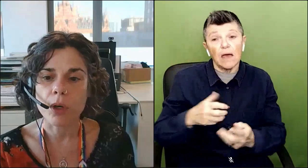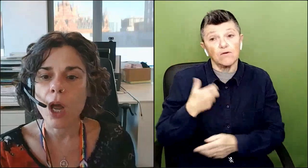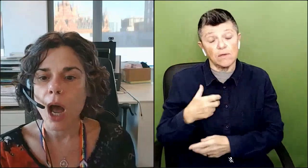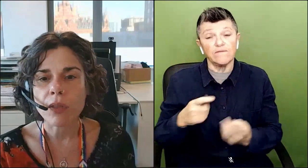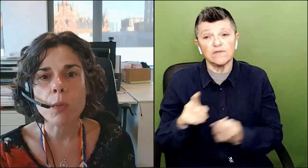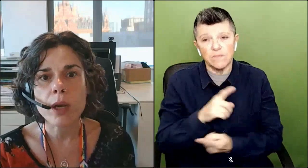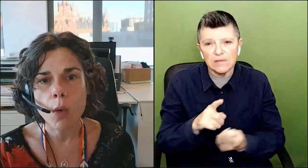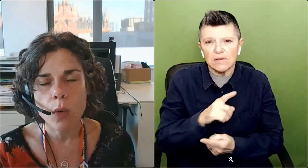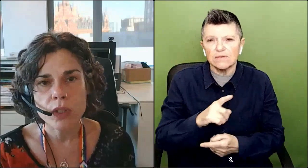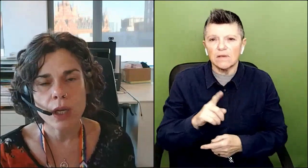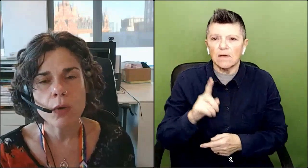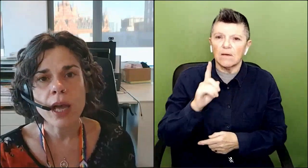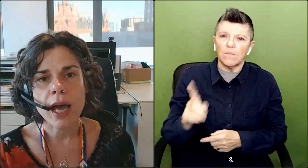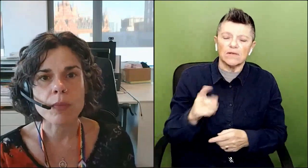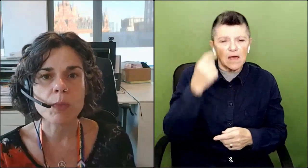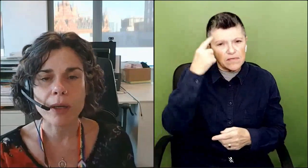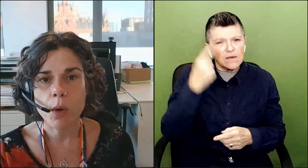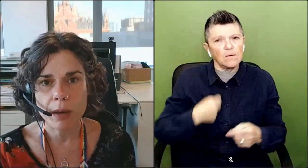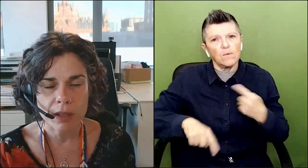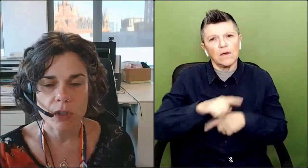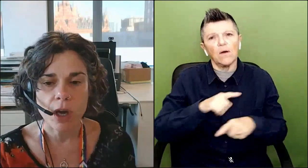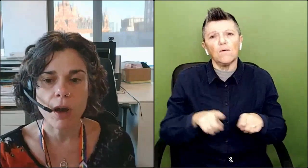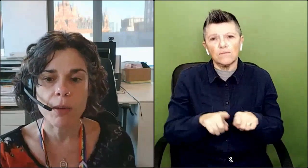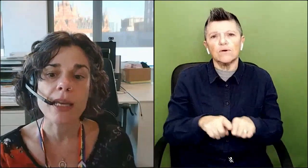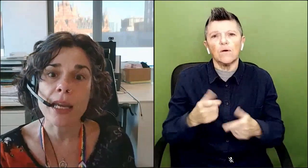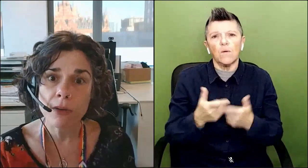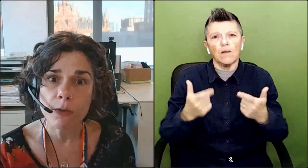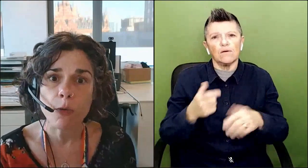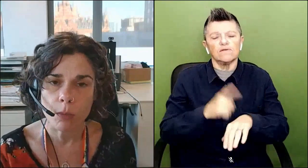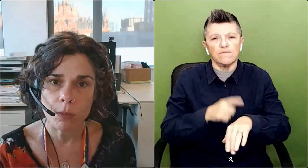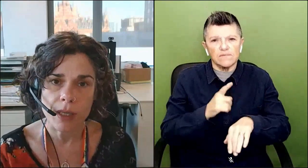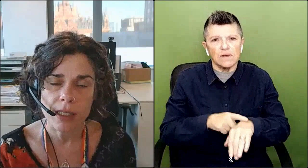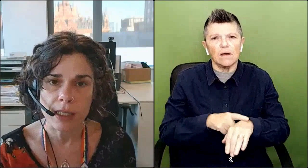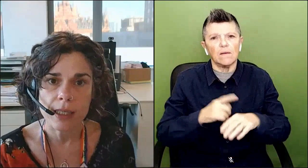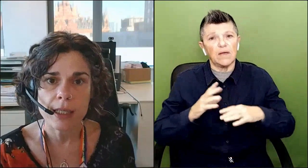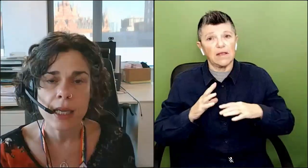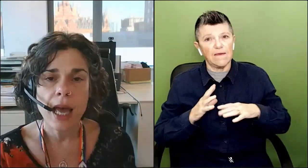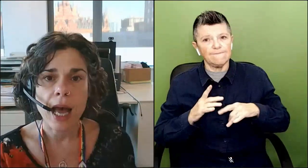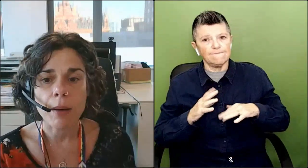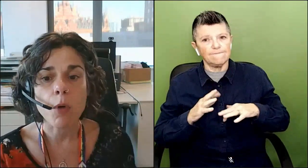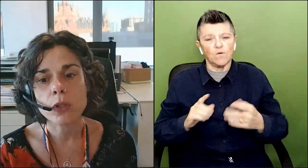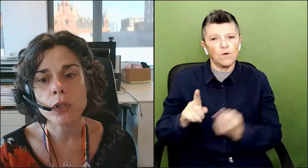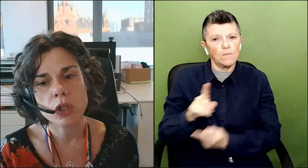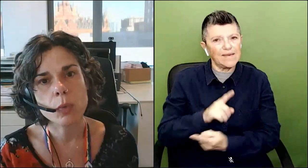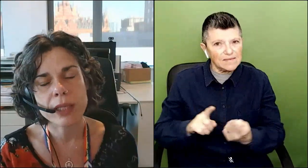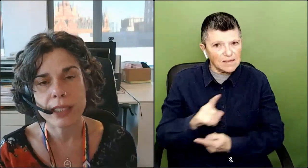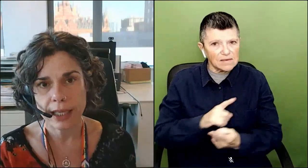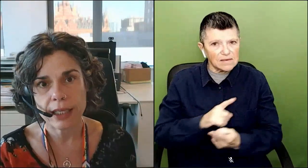But I think we also spend quite a bit of time in informal meetings, often to do with sickness